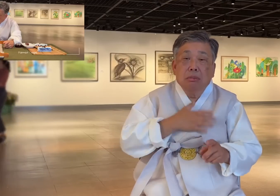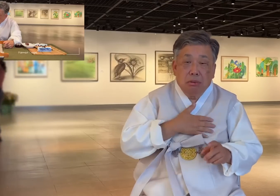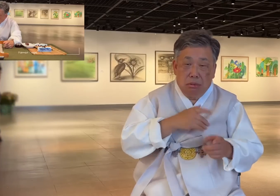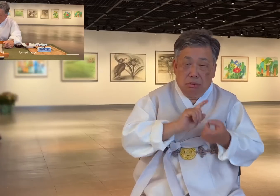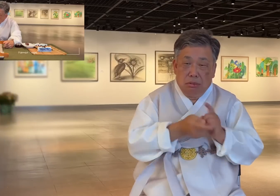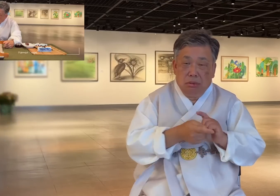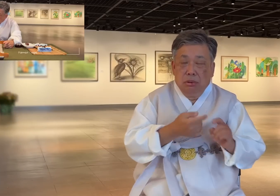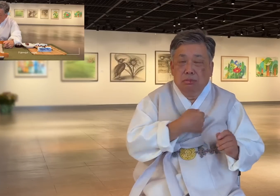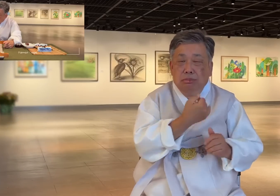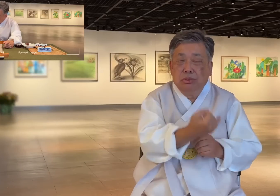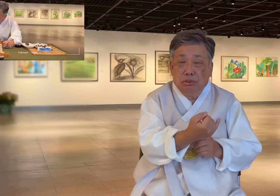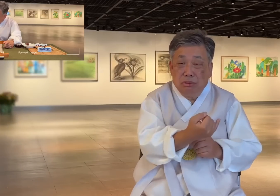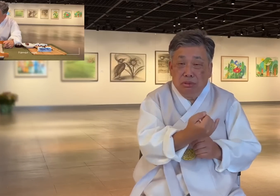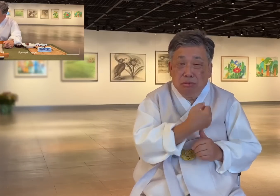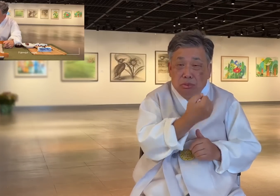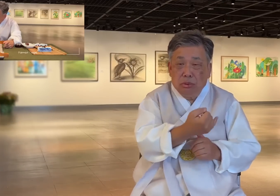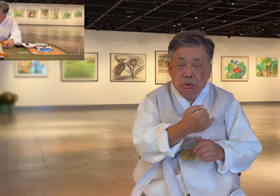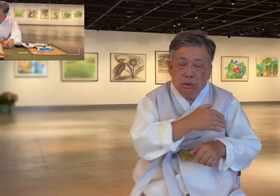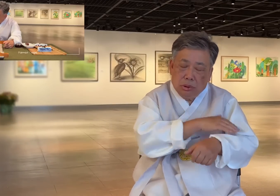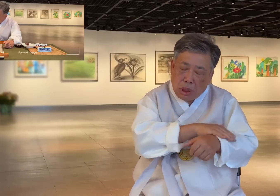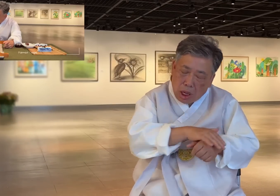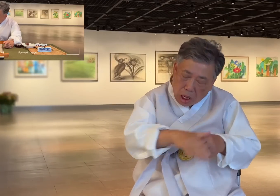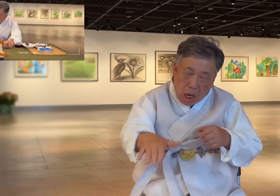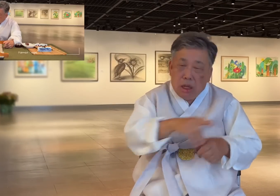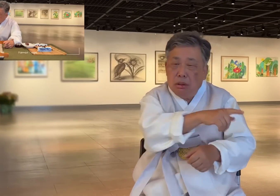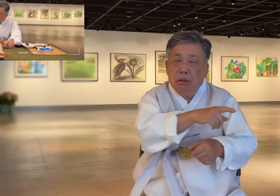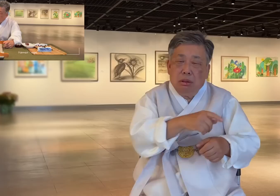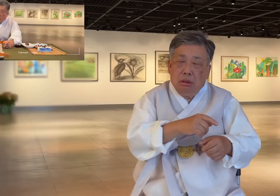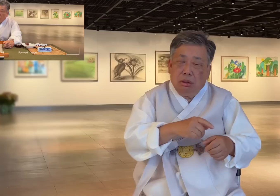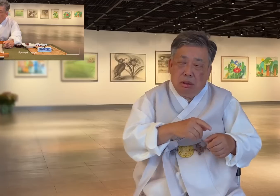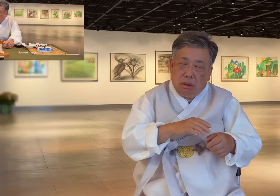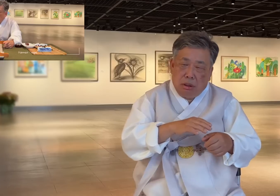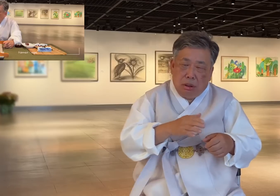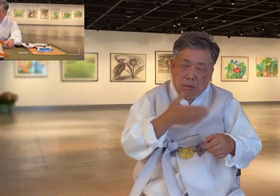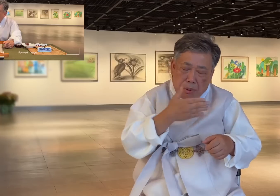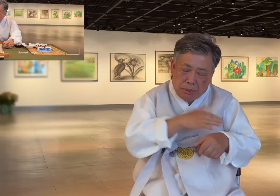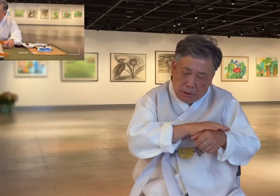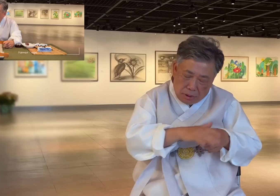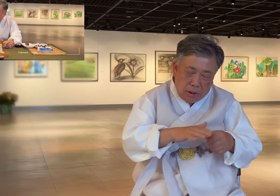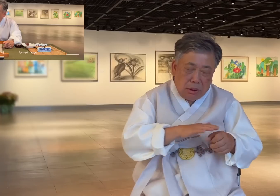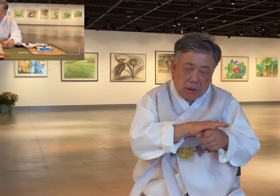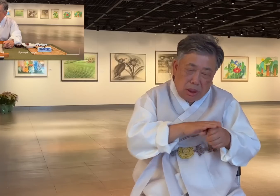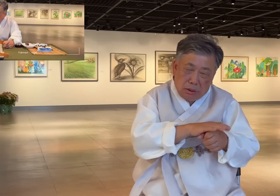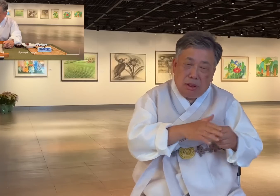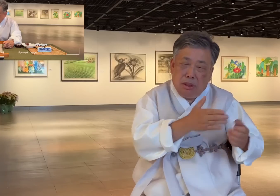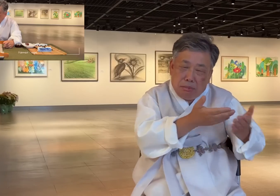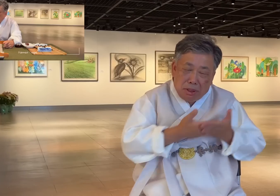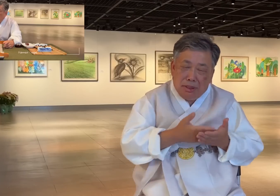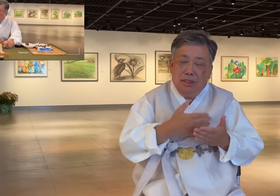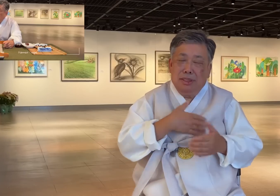be good to my wife. This is a wife who gave me meals on time and loved me.